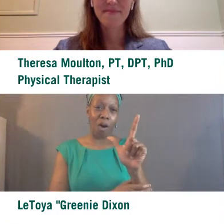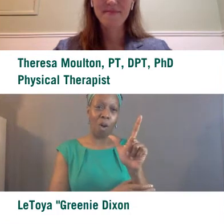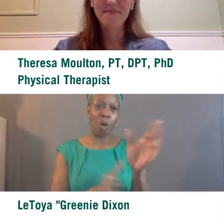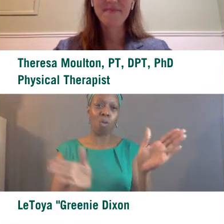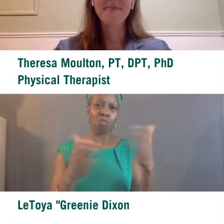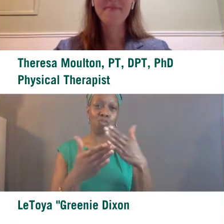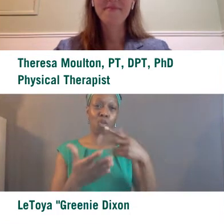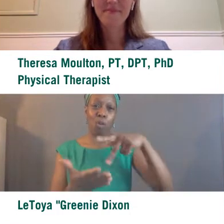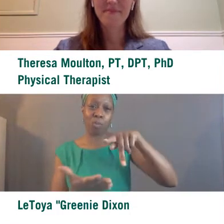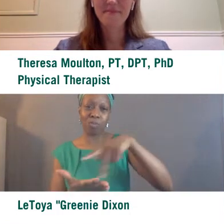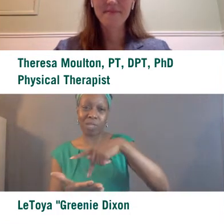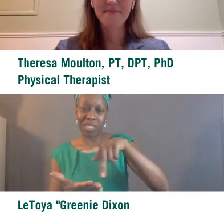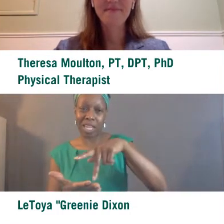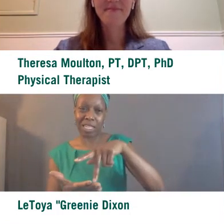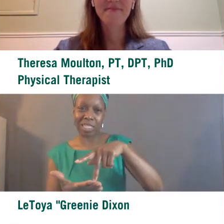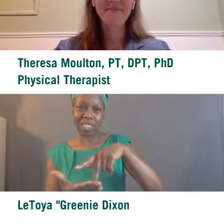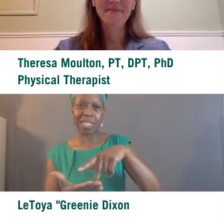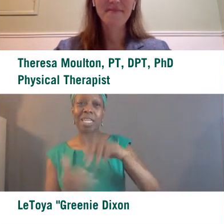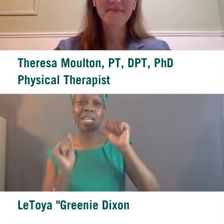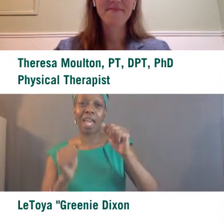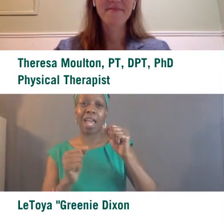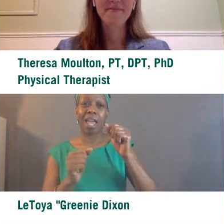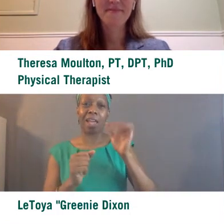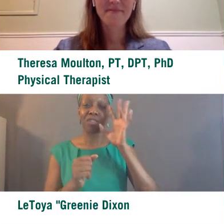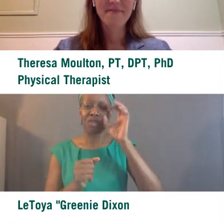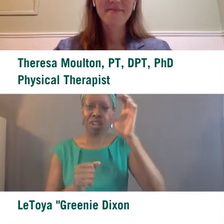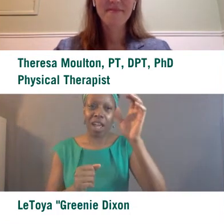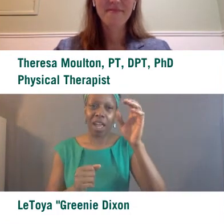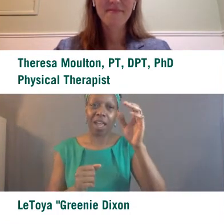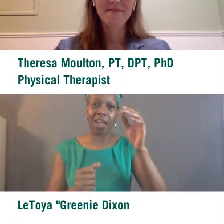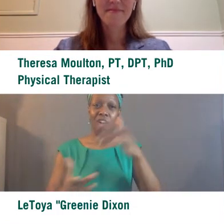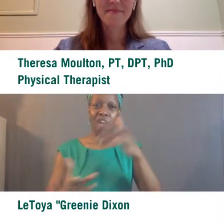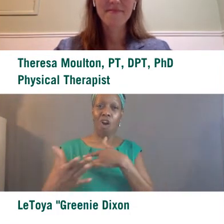So I think that there are options.